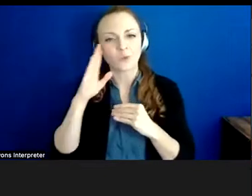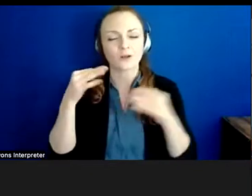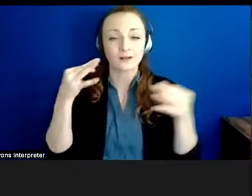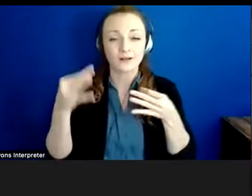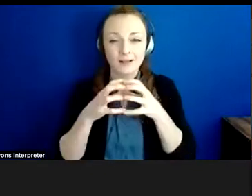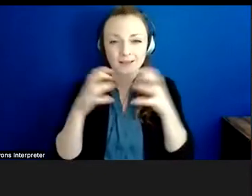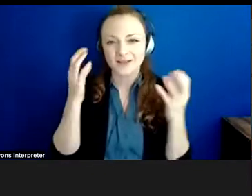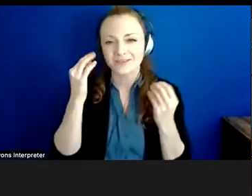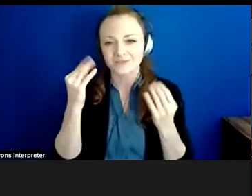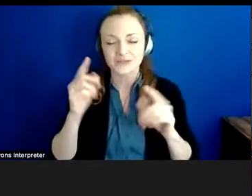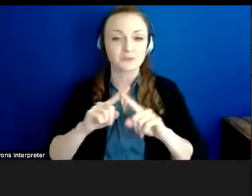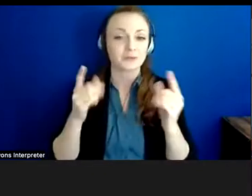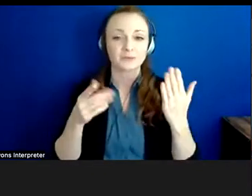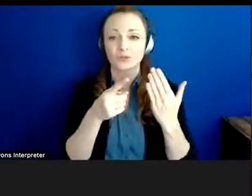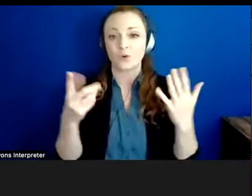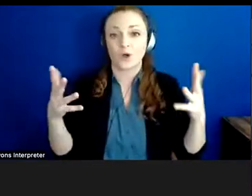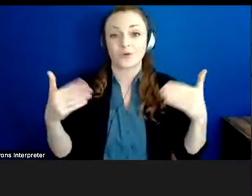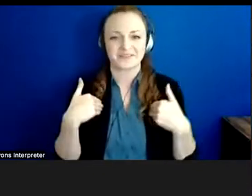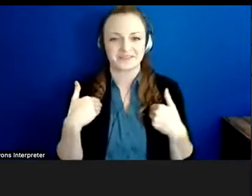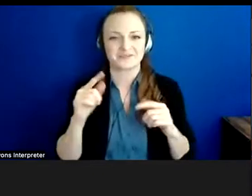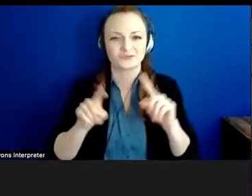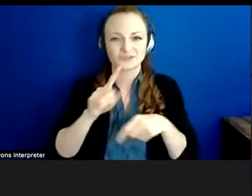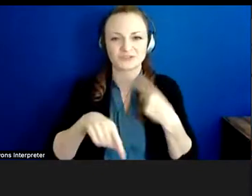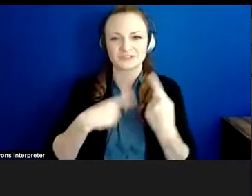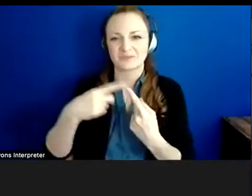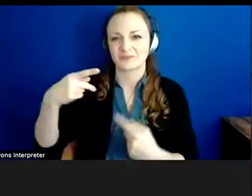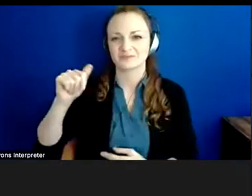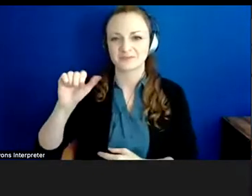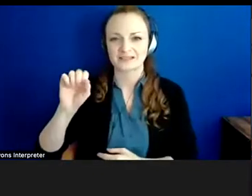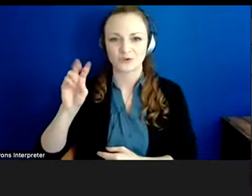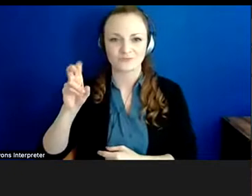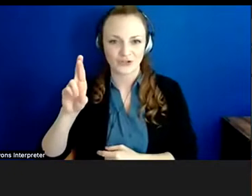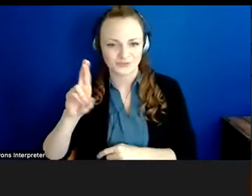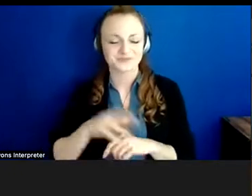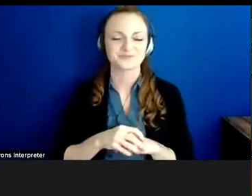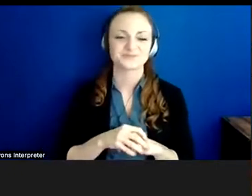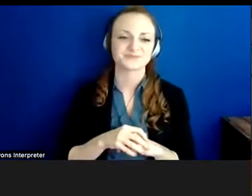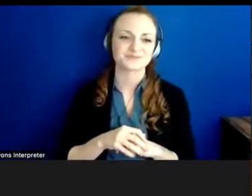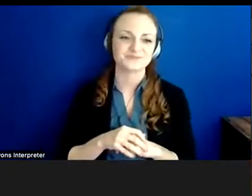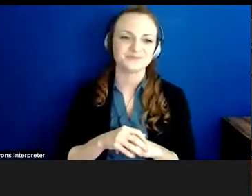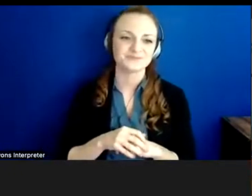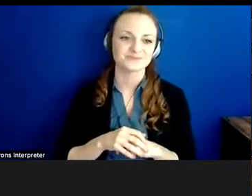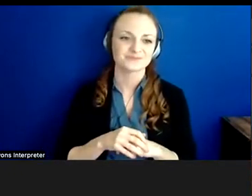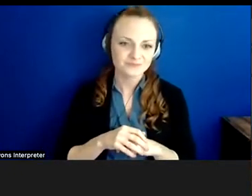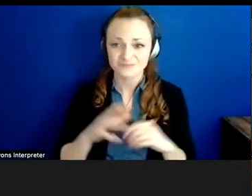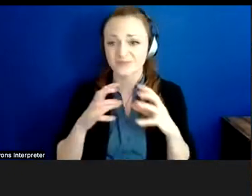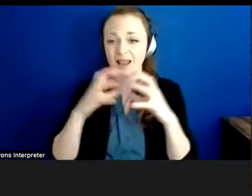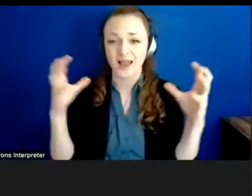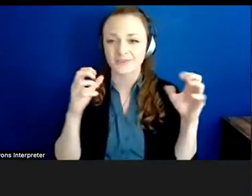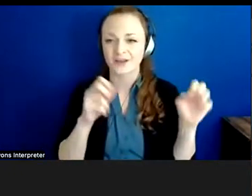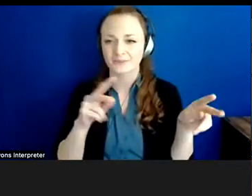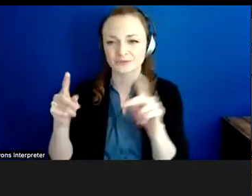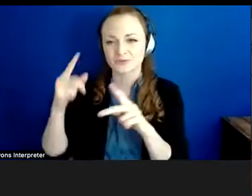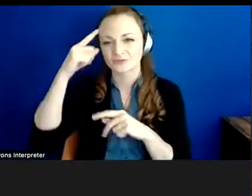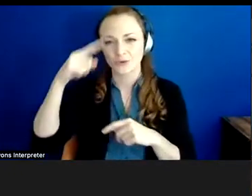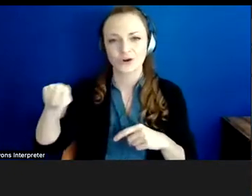some questions about Passover, and so there will be lots of opportunity for us to engage